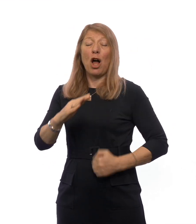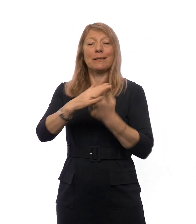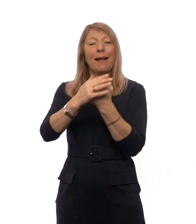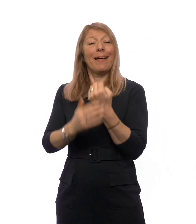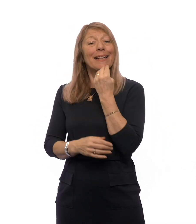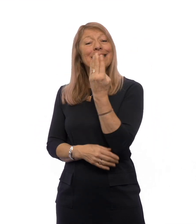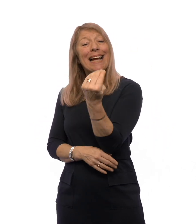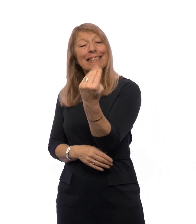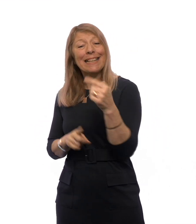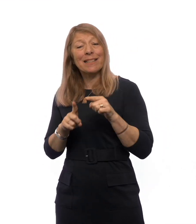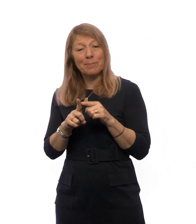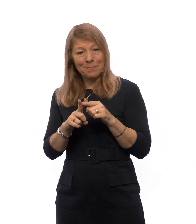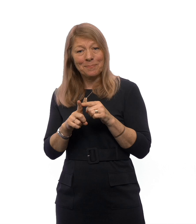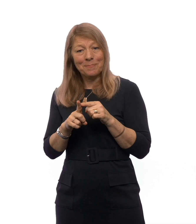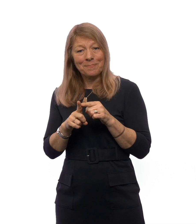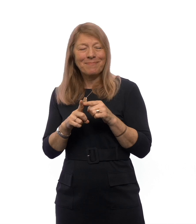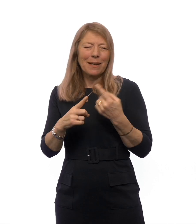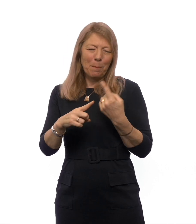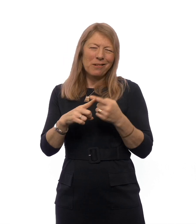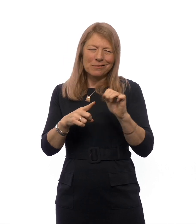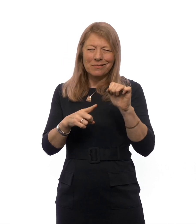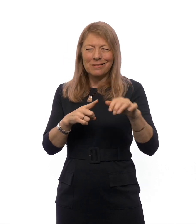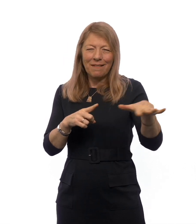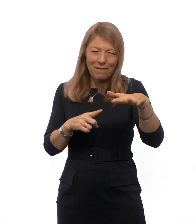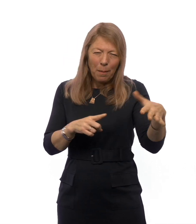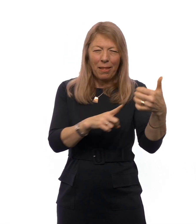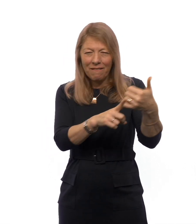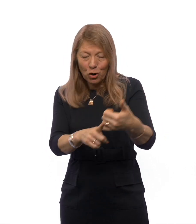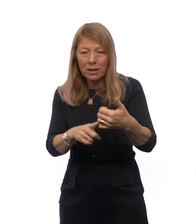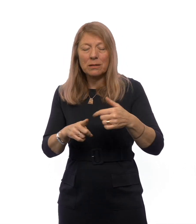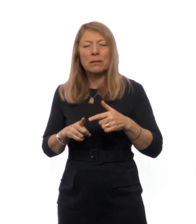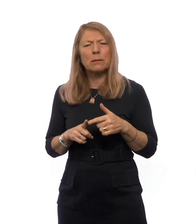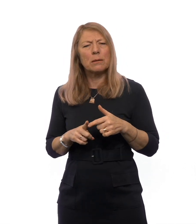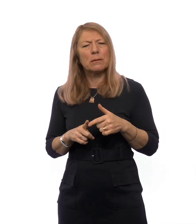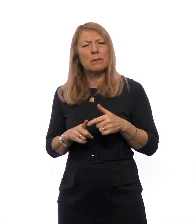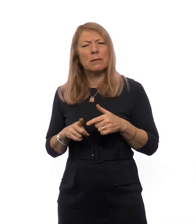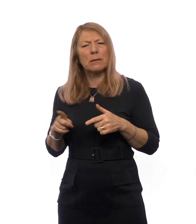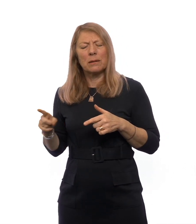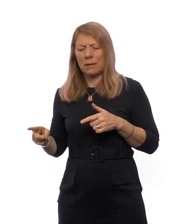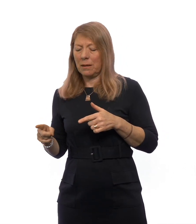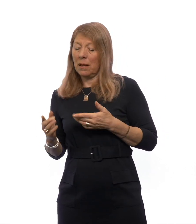teachers and interpreters through regulations made by negative resolution of the Assembly.